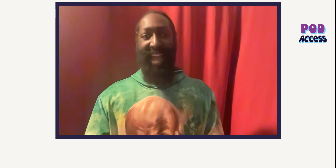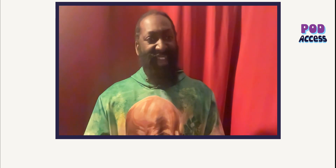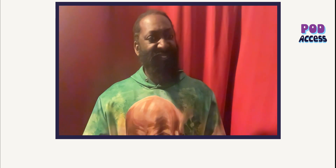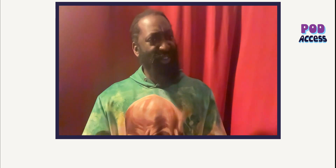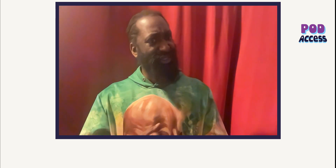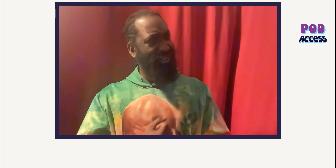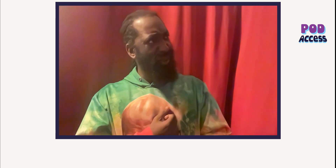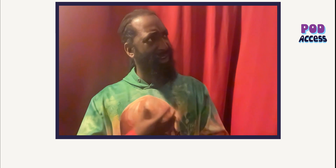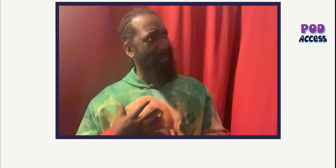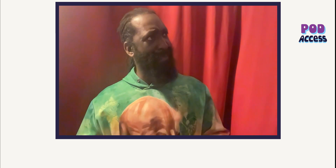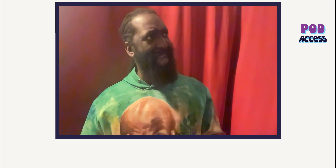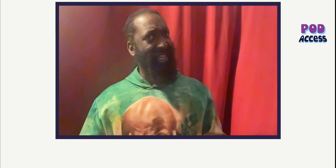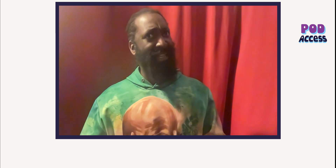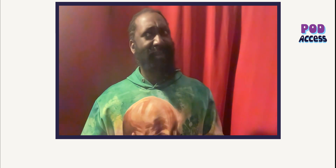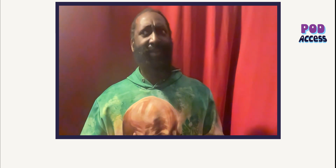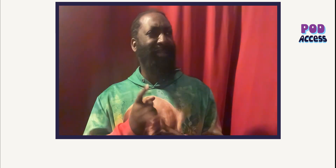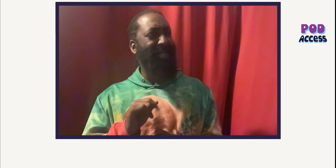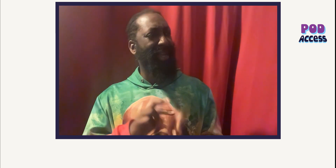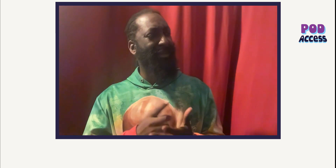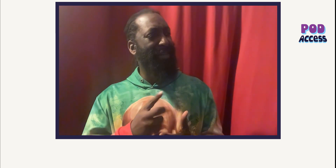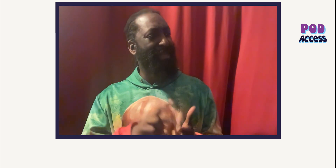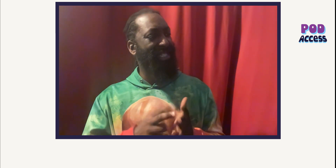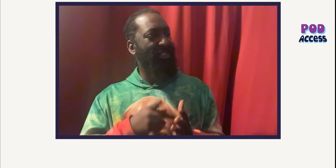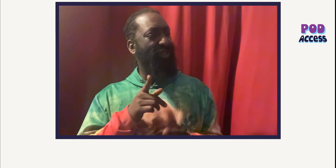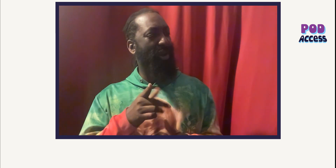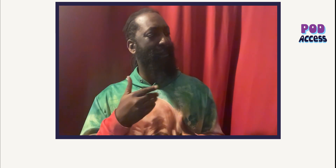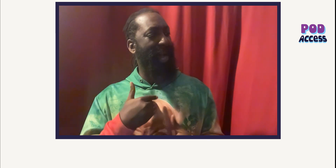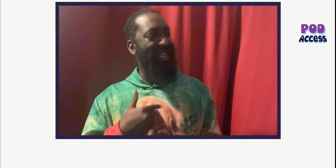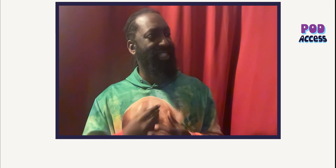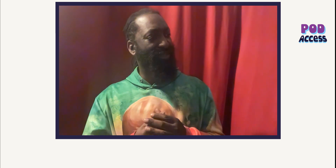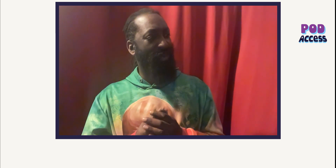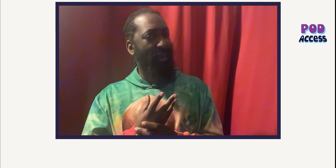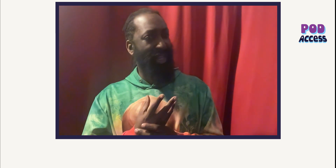And I feel sore in my body. Sometimes it means your body is growing.